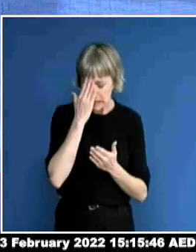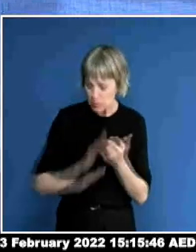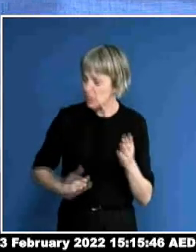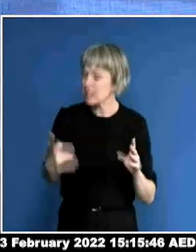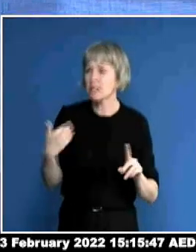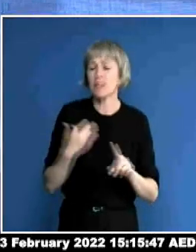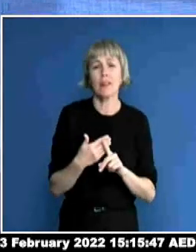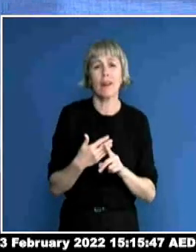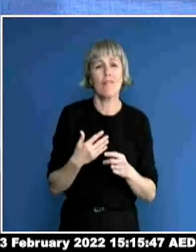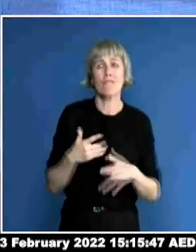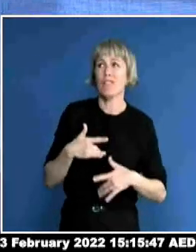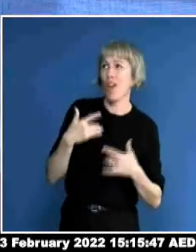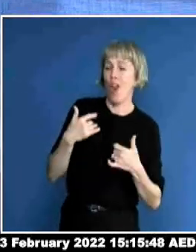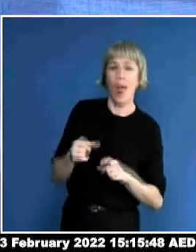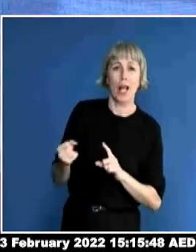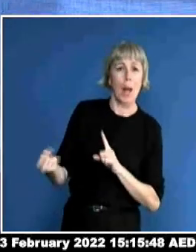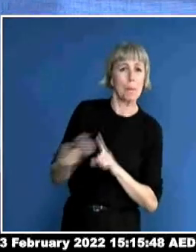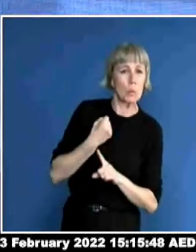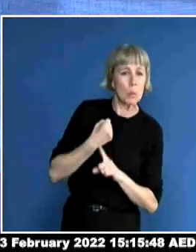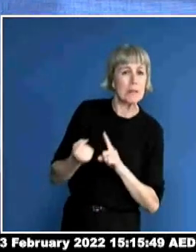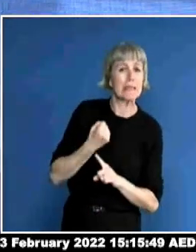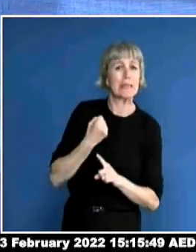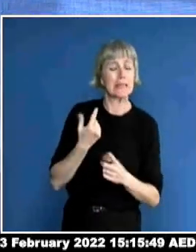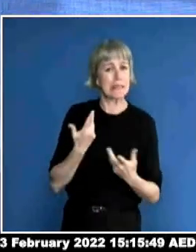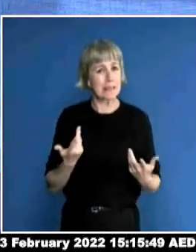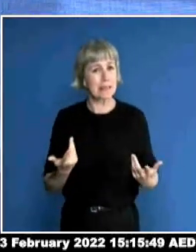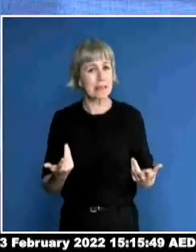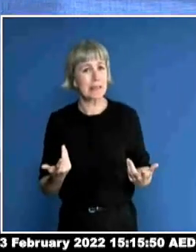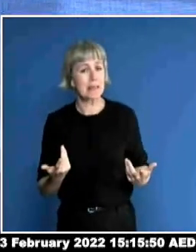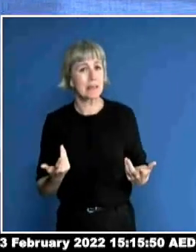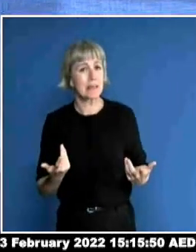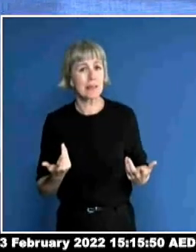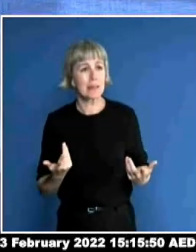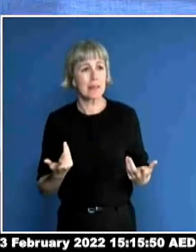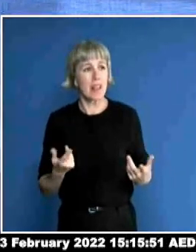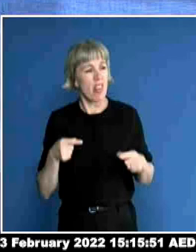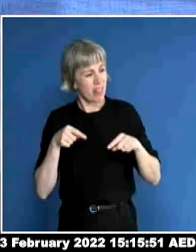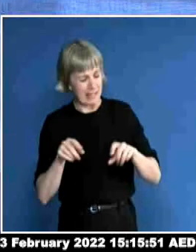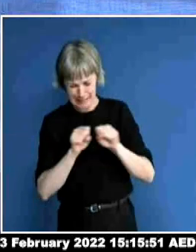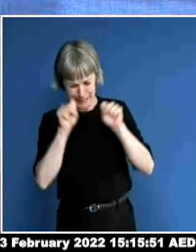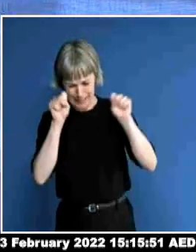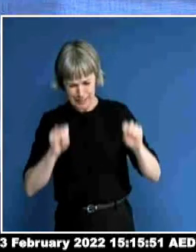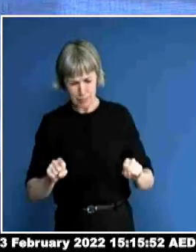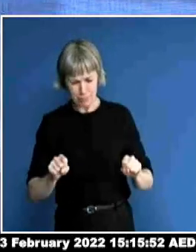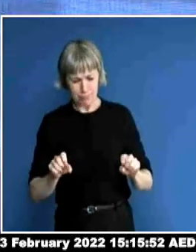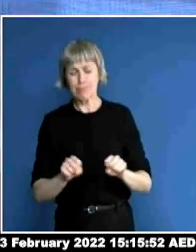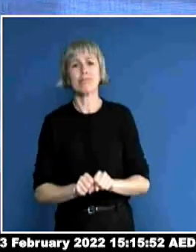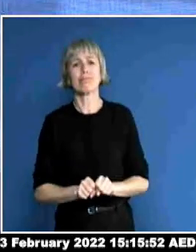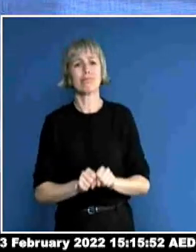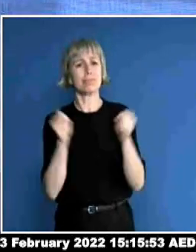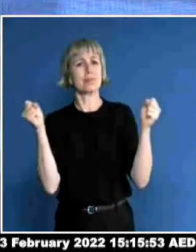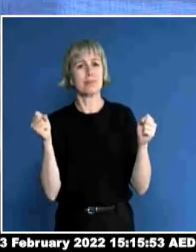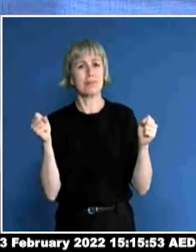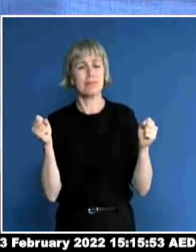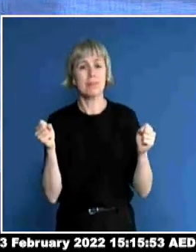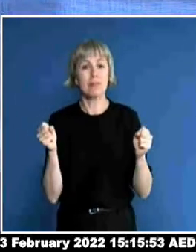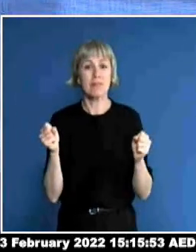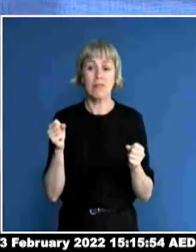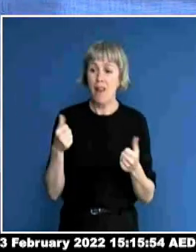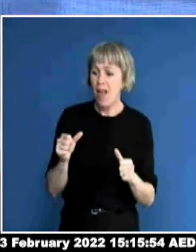badly structured system of Centrelink and whatever names you call it, and job providers